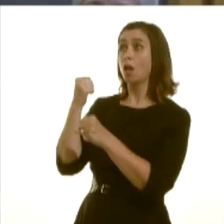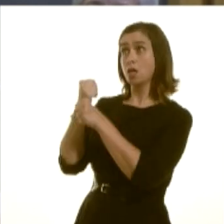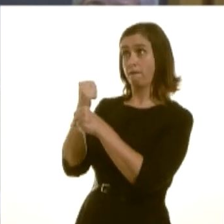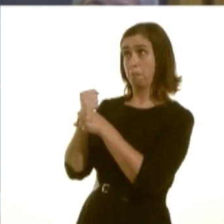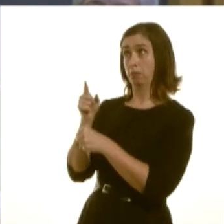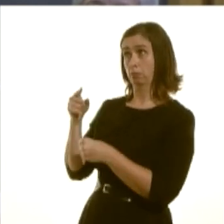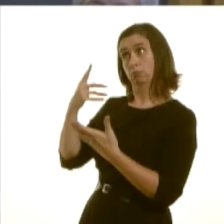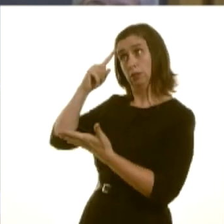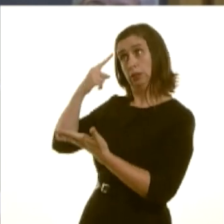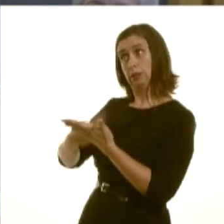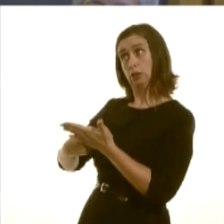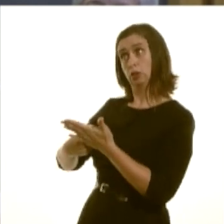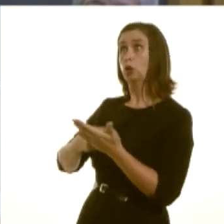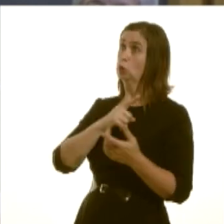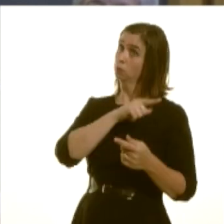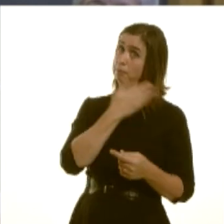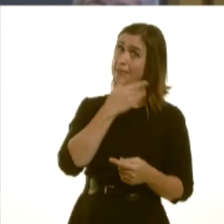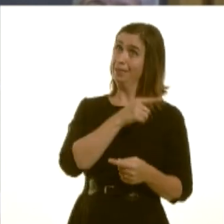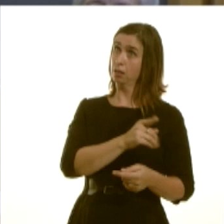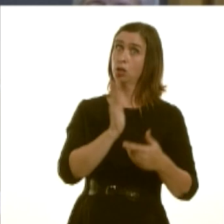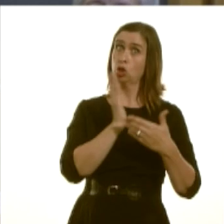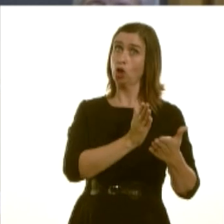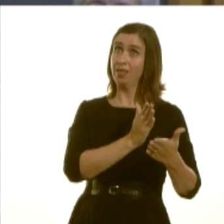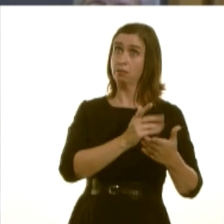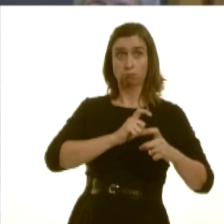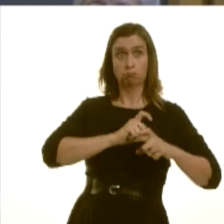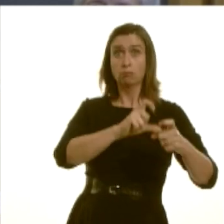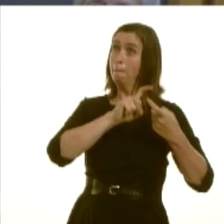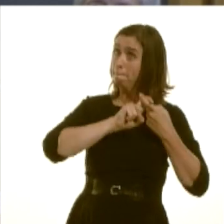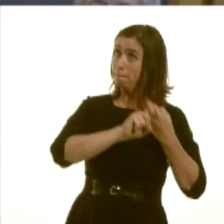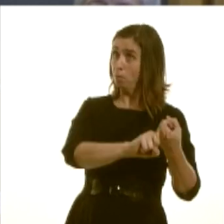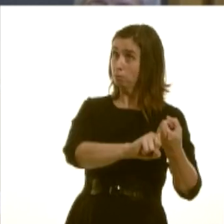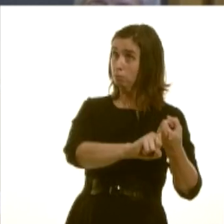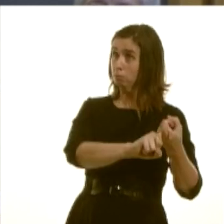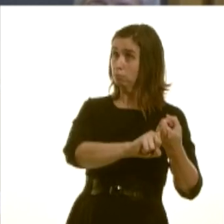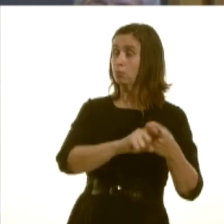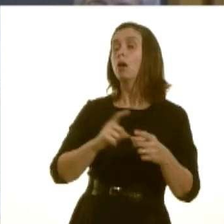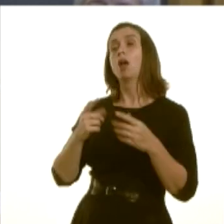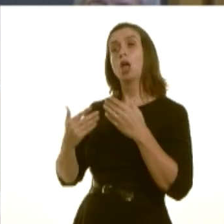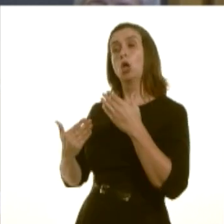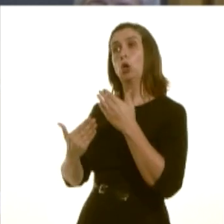to make those services permanent? As we go forward to a new franchise in 2018, First